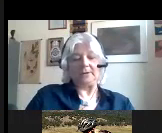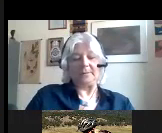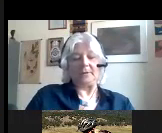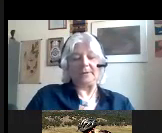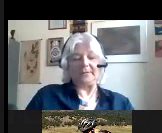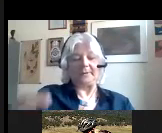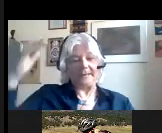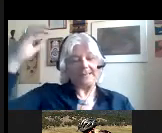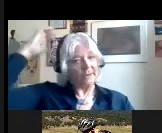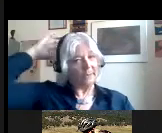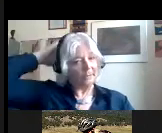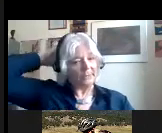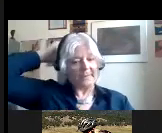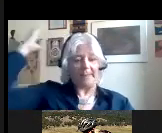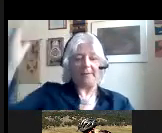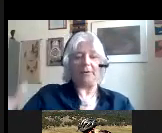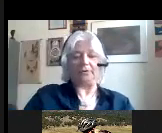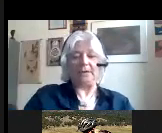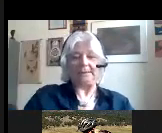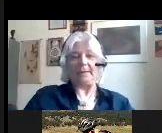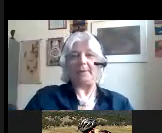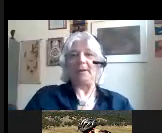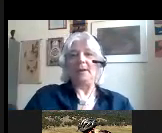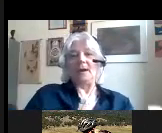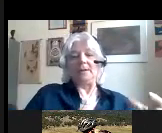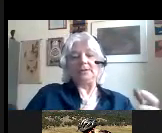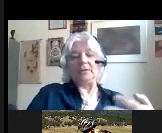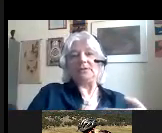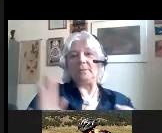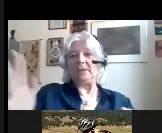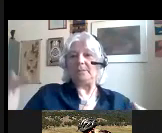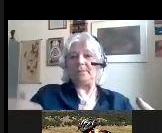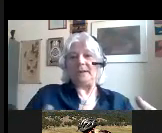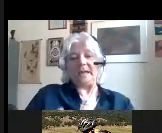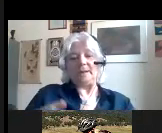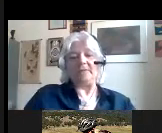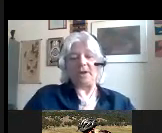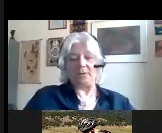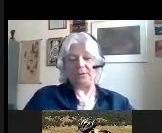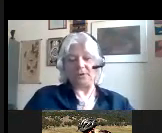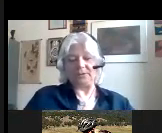be a little bit different. And yes, I do know something happened in Kenosha last night. So some of this might be an ebb and flow in terms